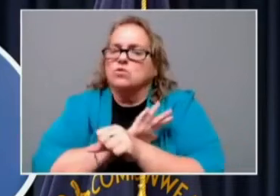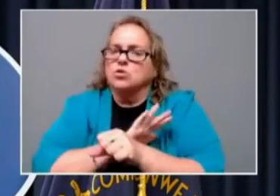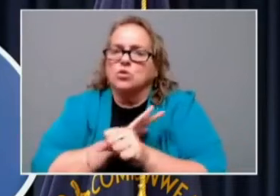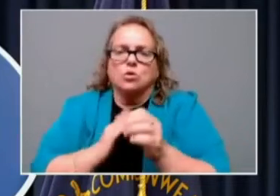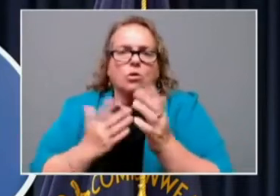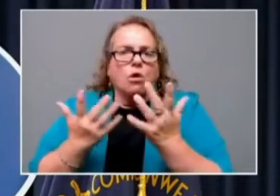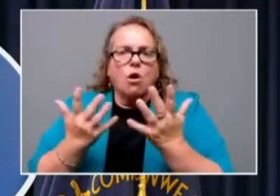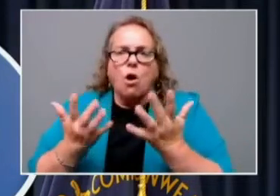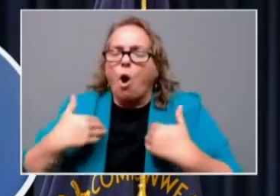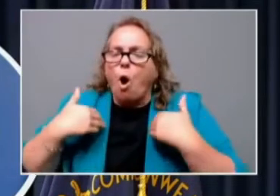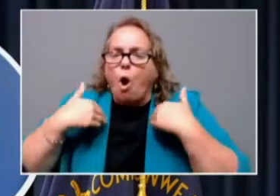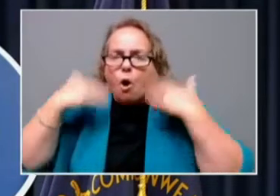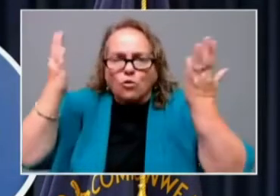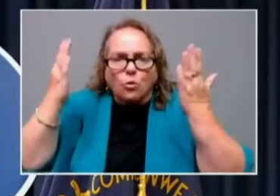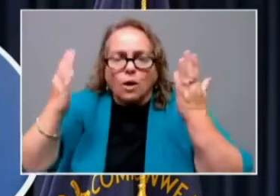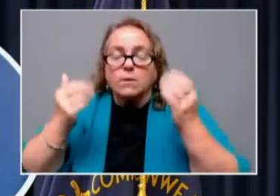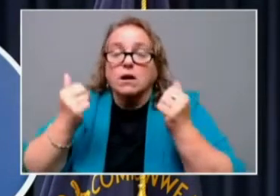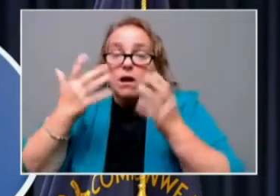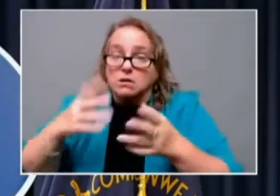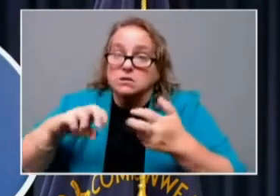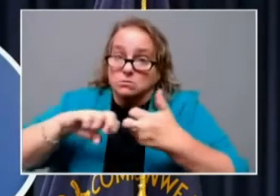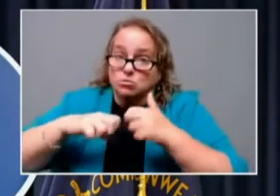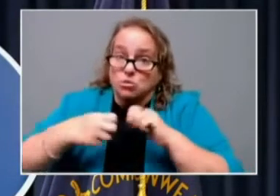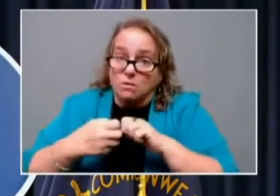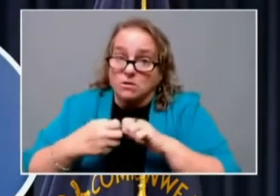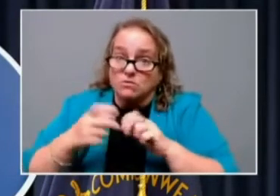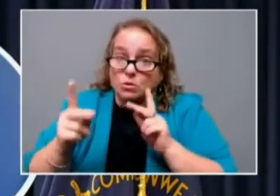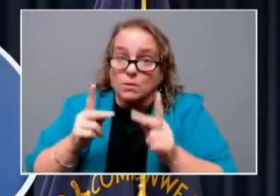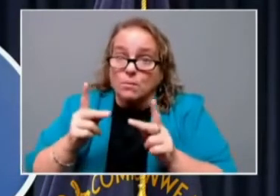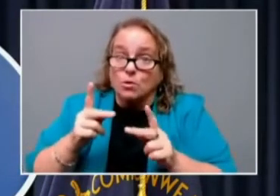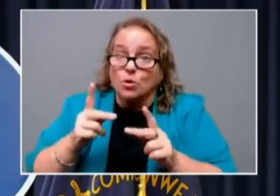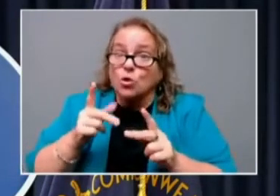covid but also to people without covid who can't get some of their procedures